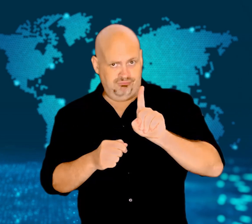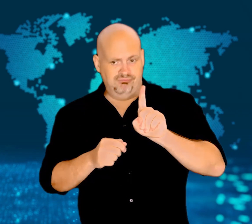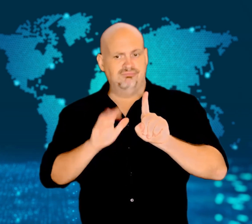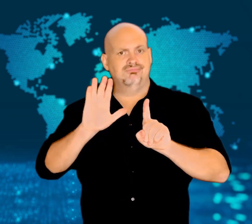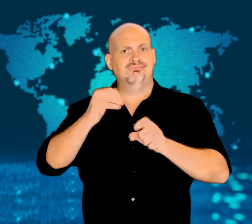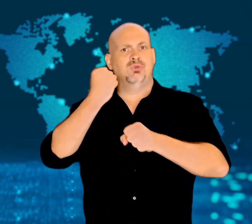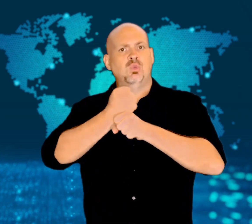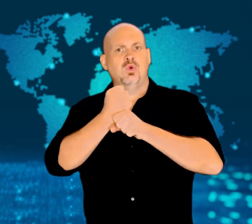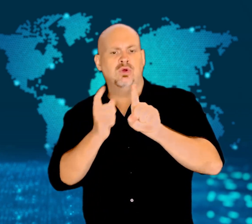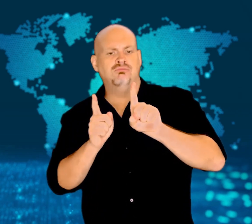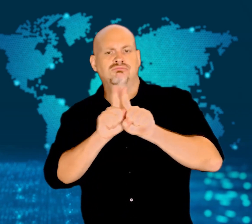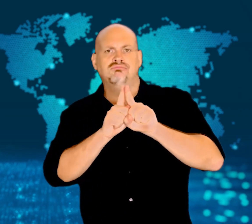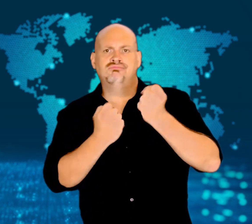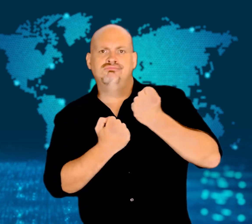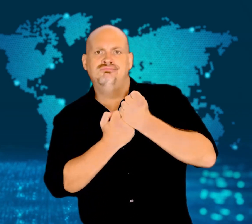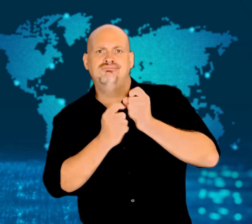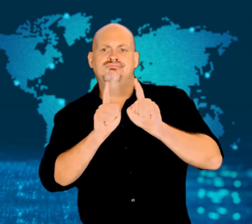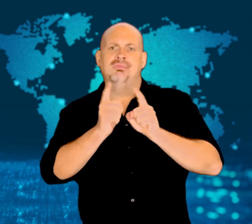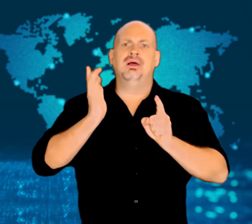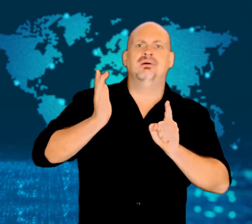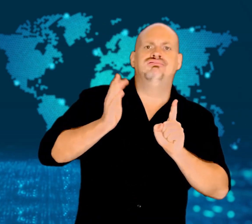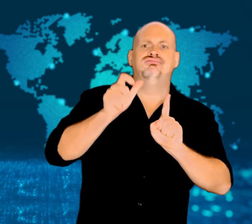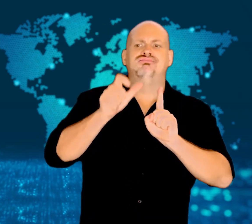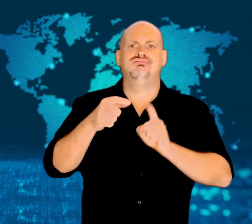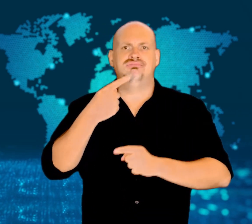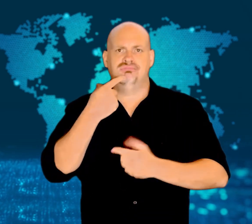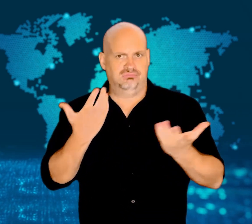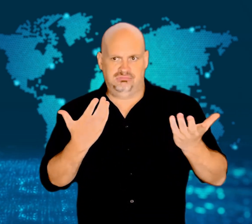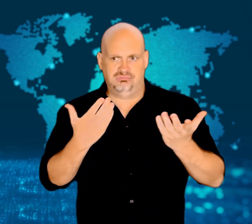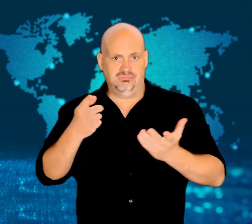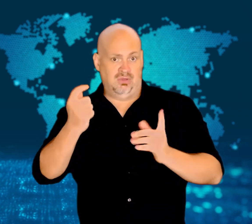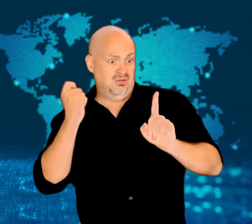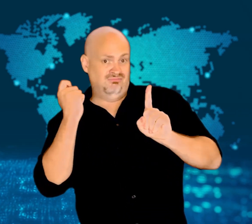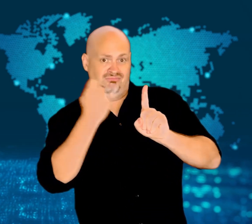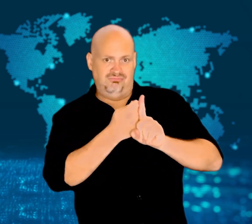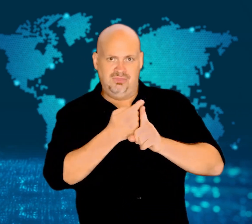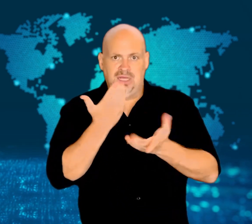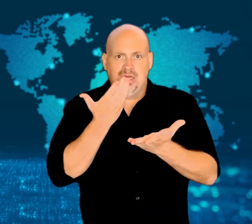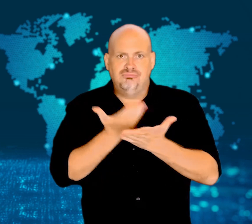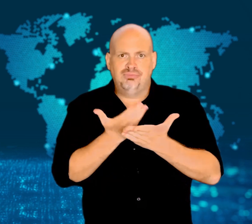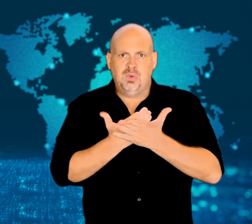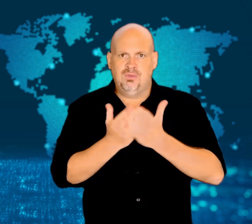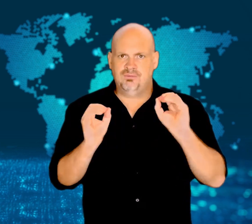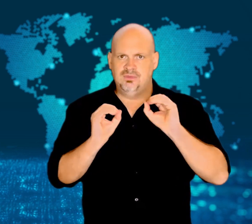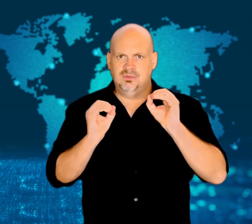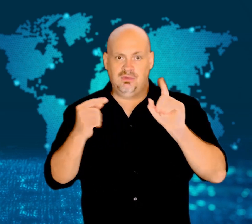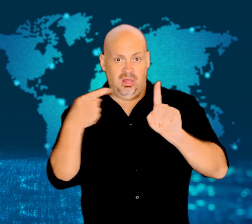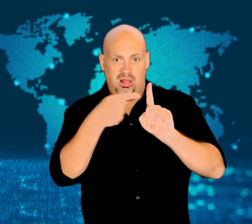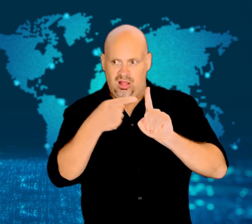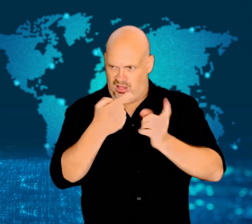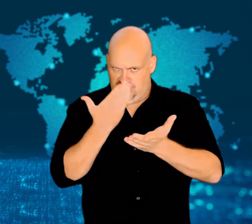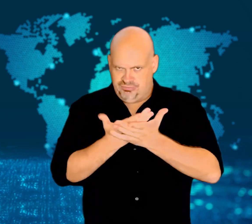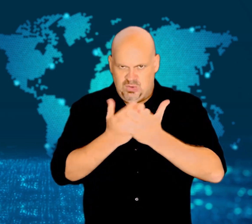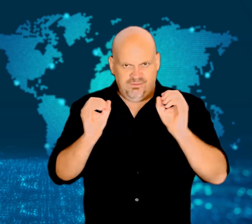Kavala's lawyers claimed the prosecution did not have